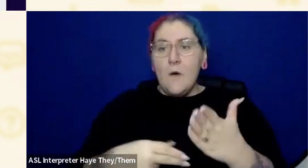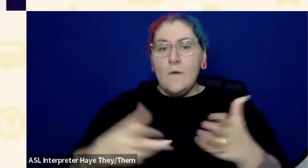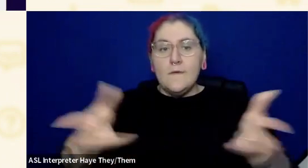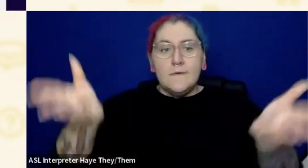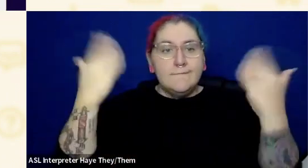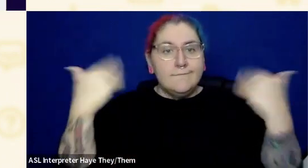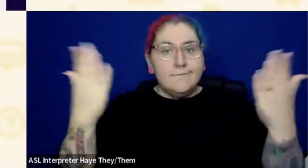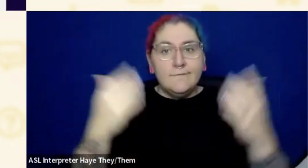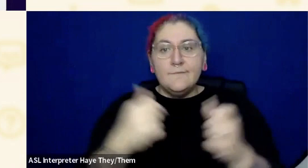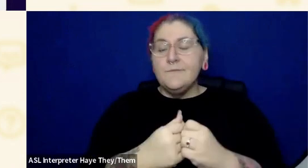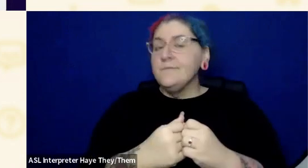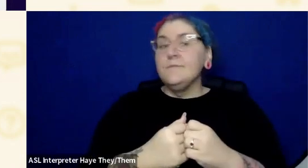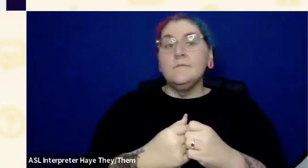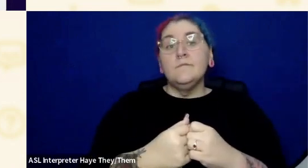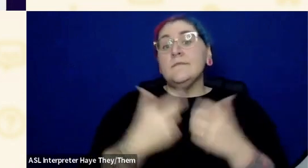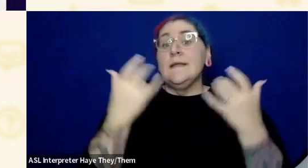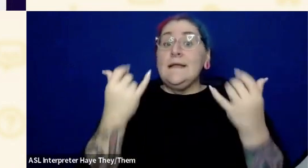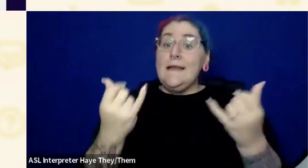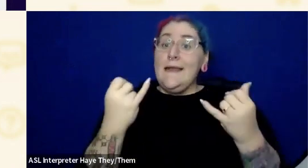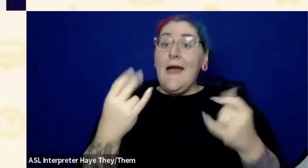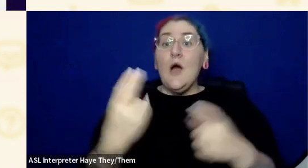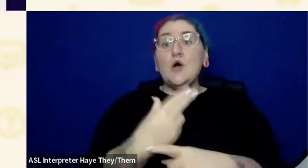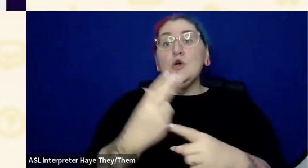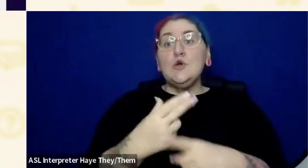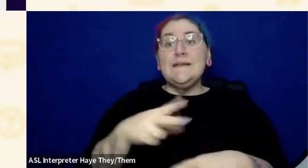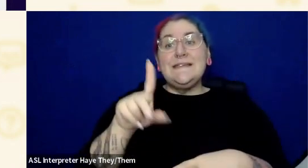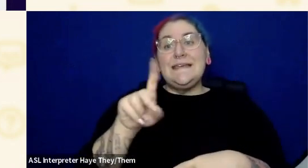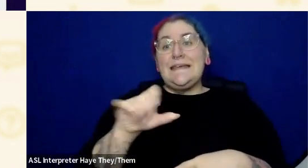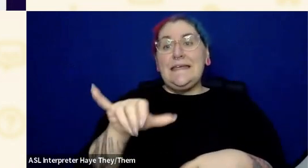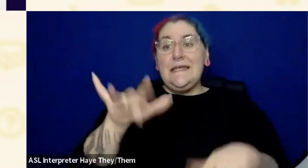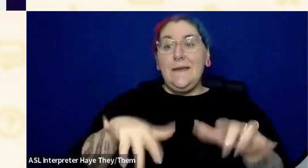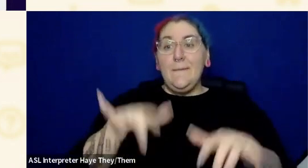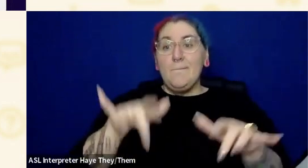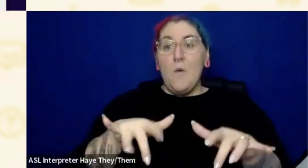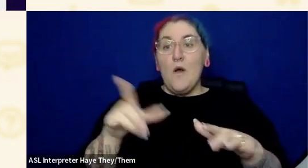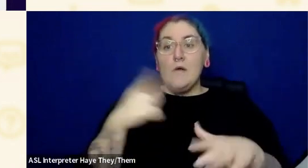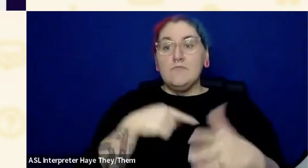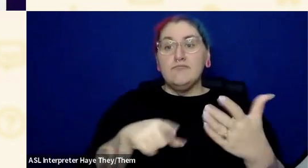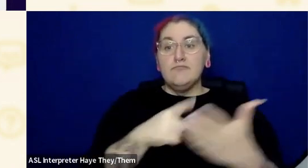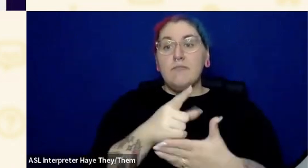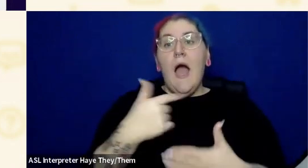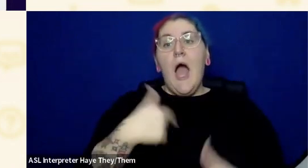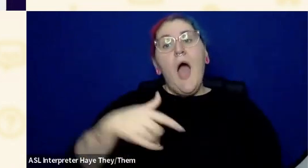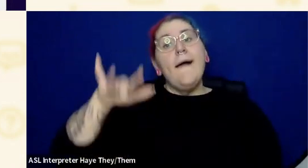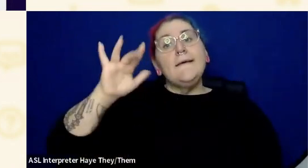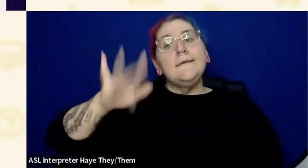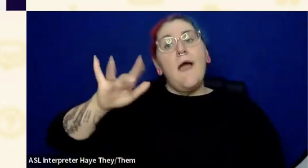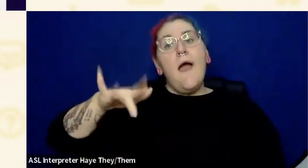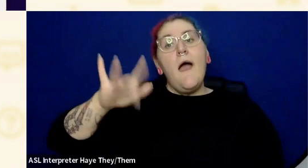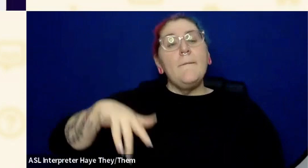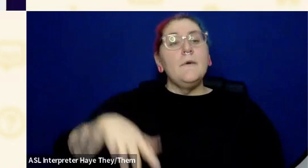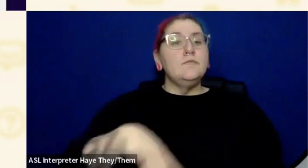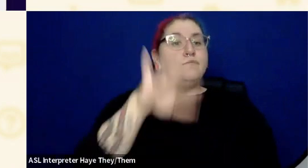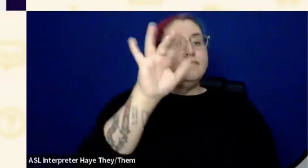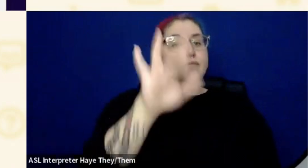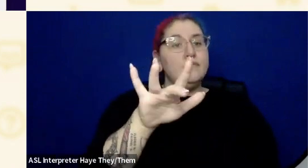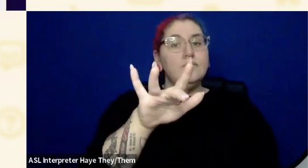I tap into the field, press down with the Arrow key,